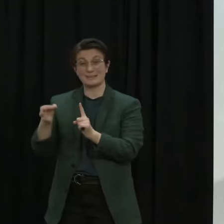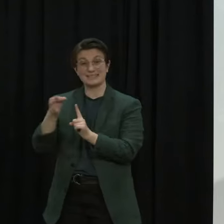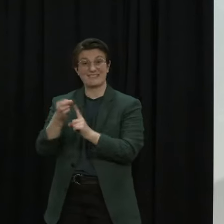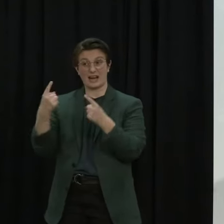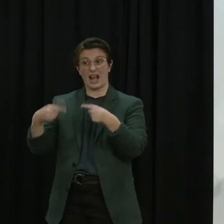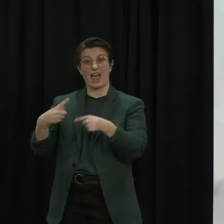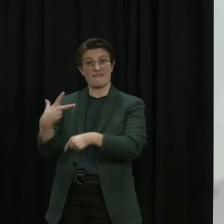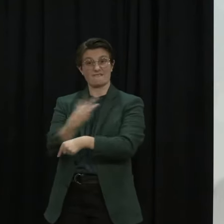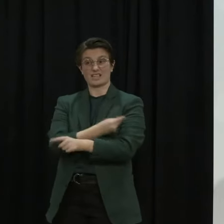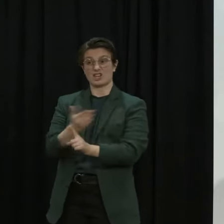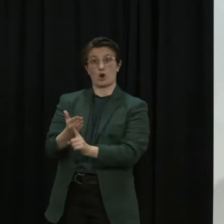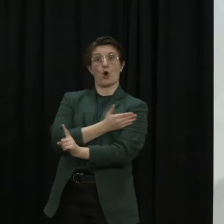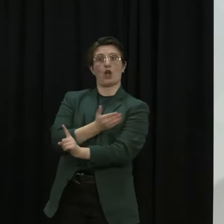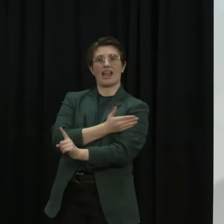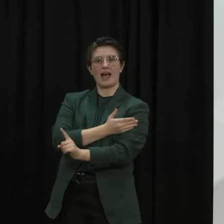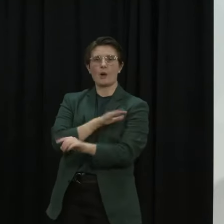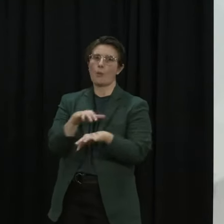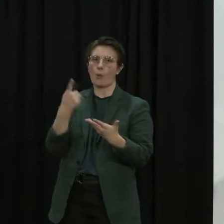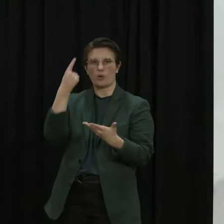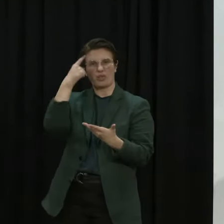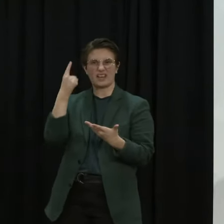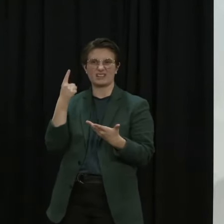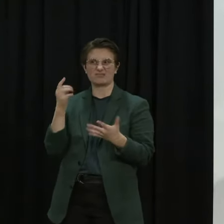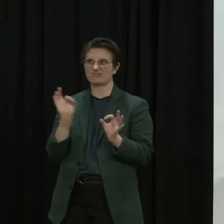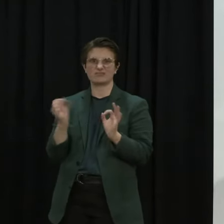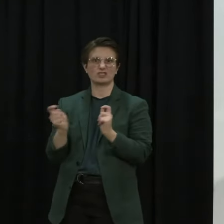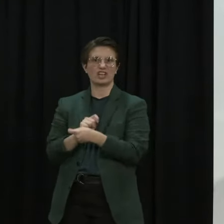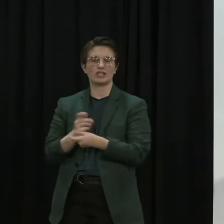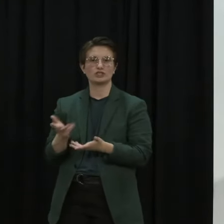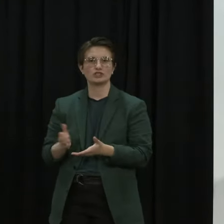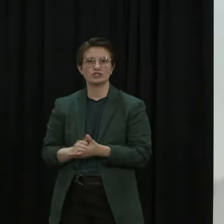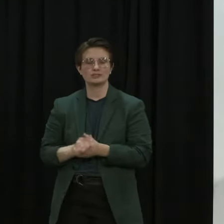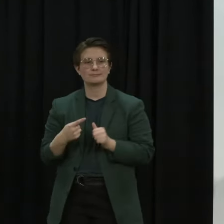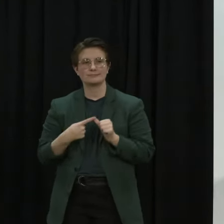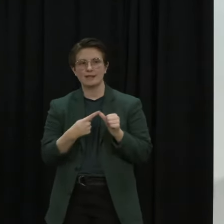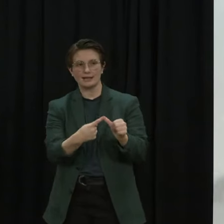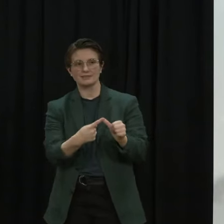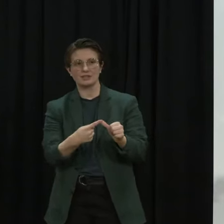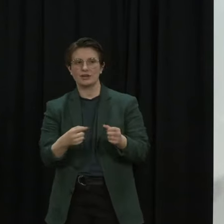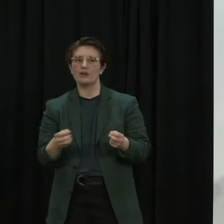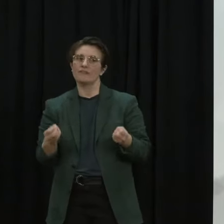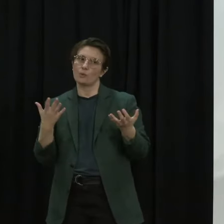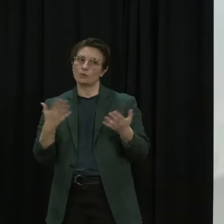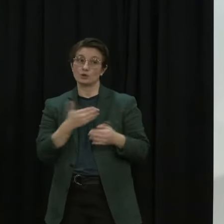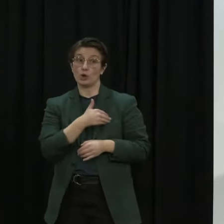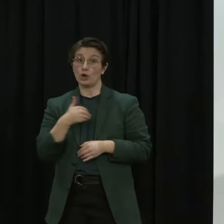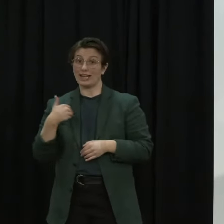Will it be good to allow